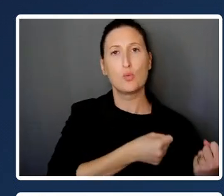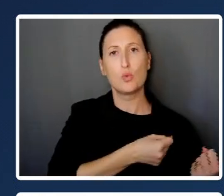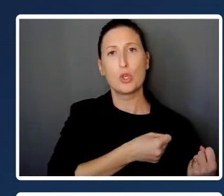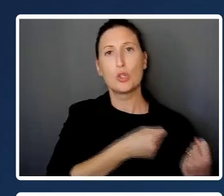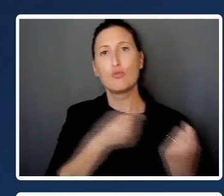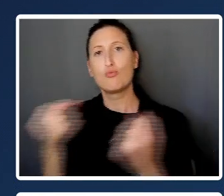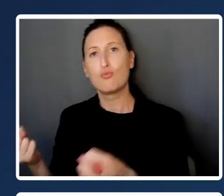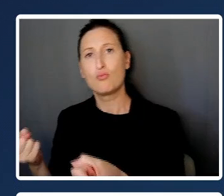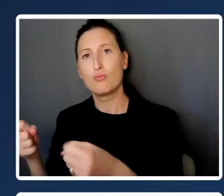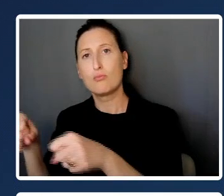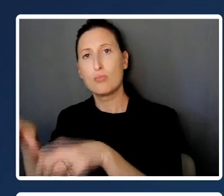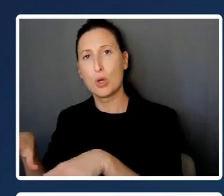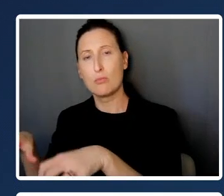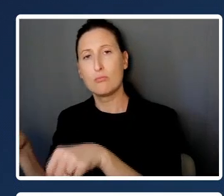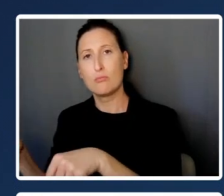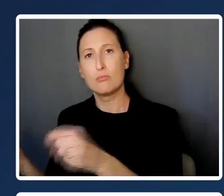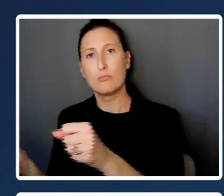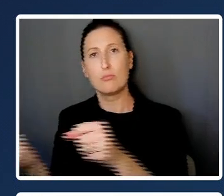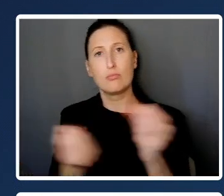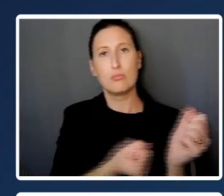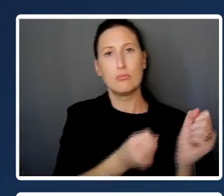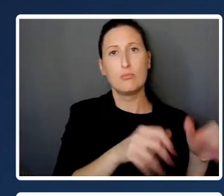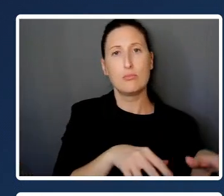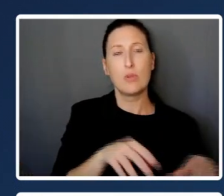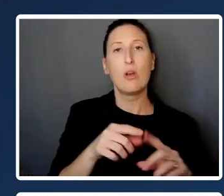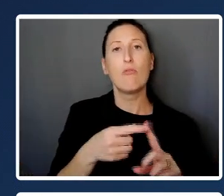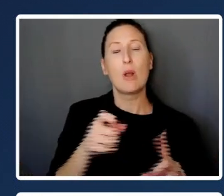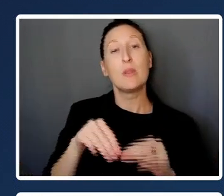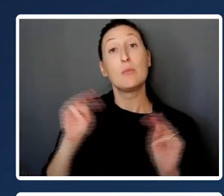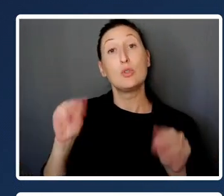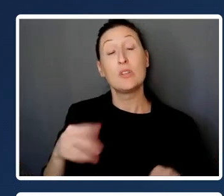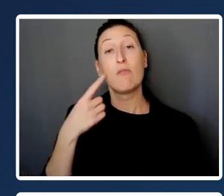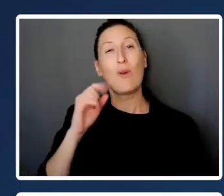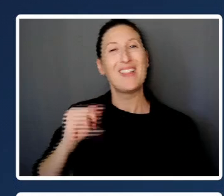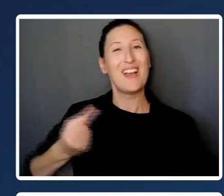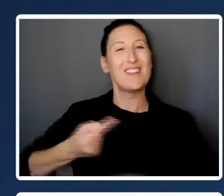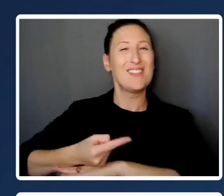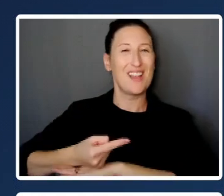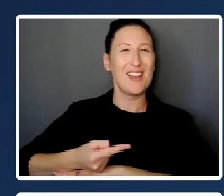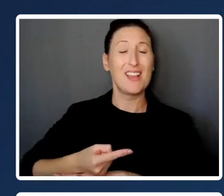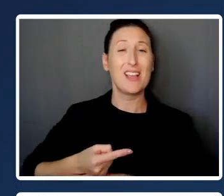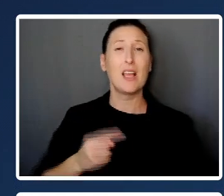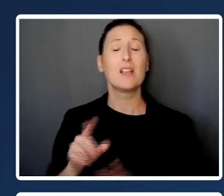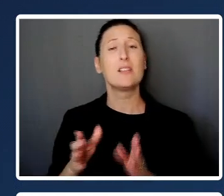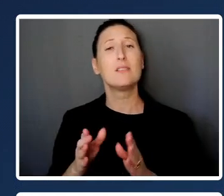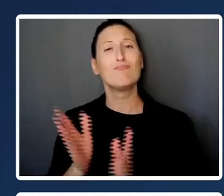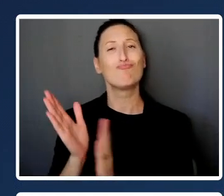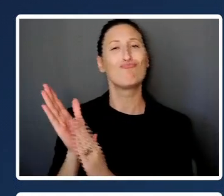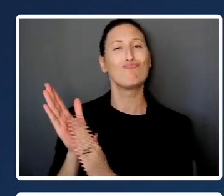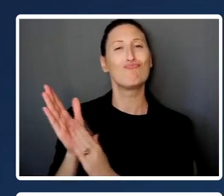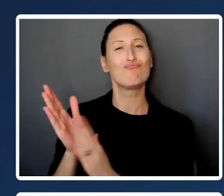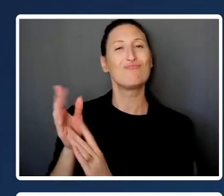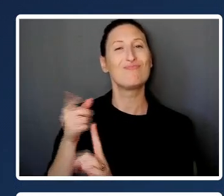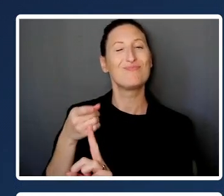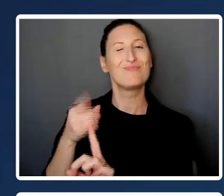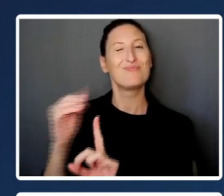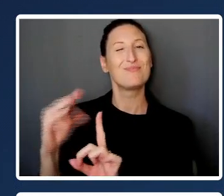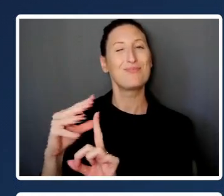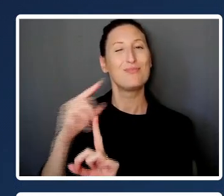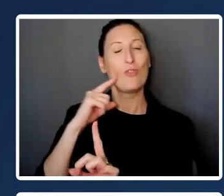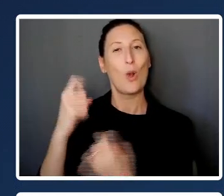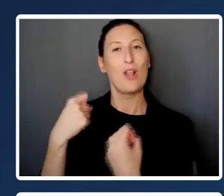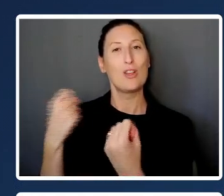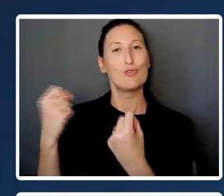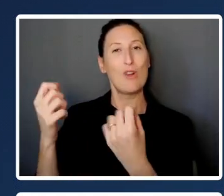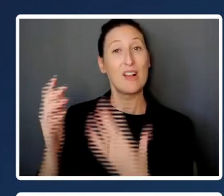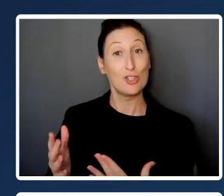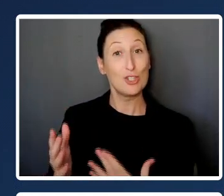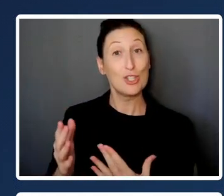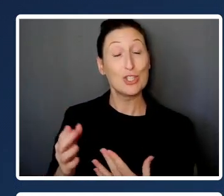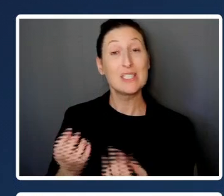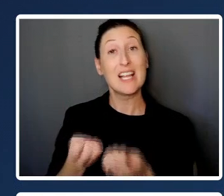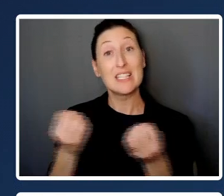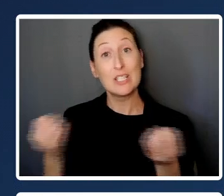Museum for that day. And, you know, shout out to the shuttle drivers and the equipment used to,